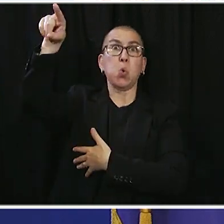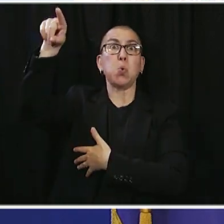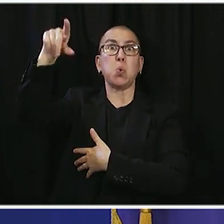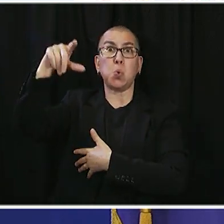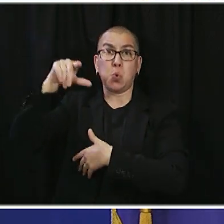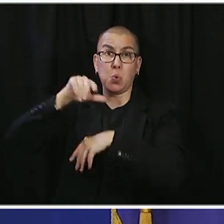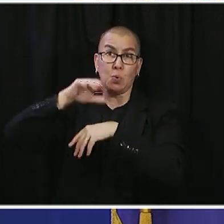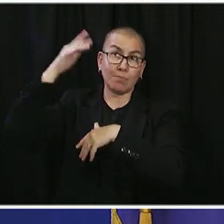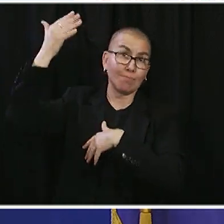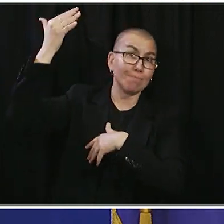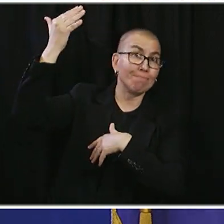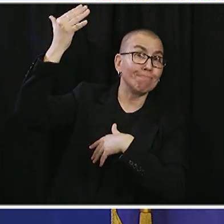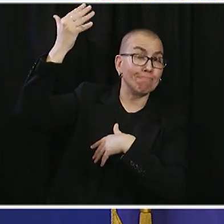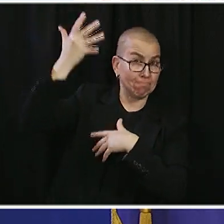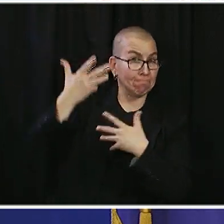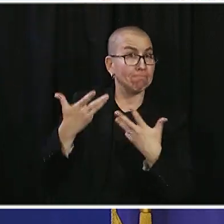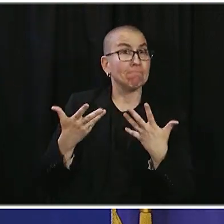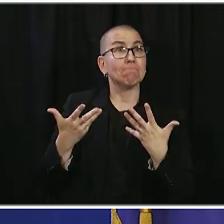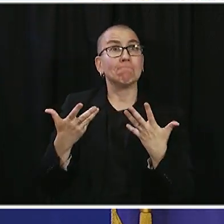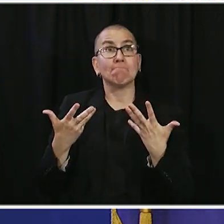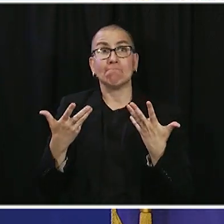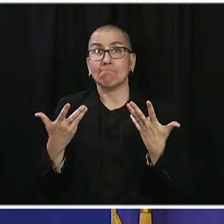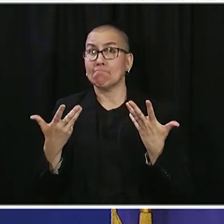NO ONE, ALL THE WAY UP TO THE VICE PRESIDENT HAS BEEN ABLE TO